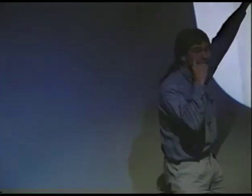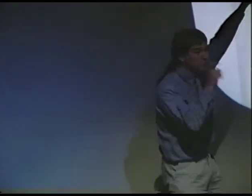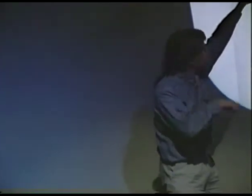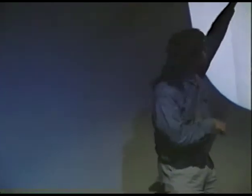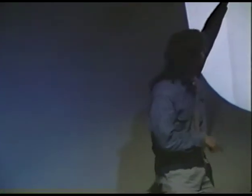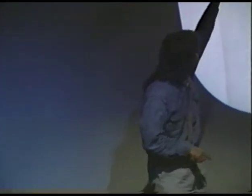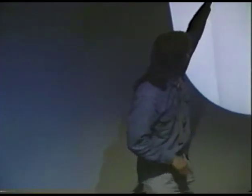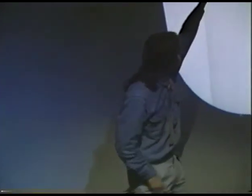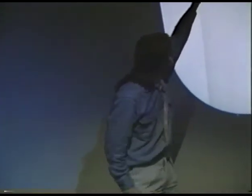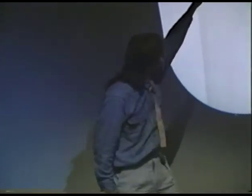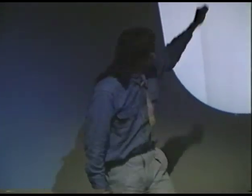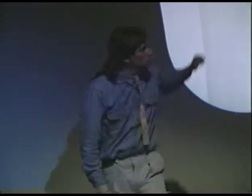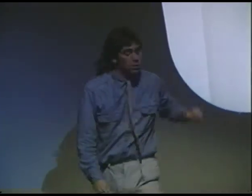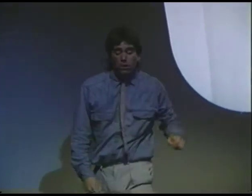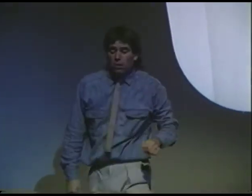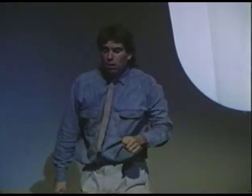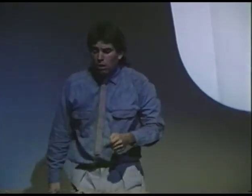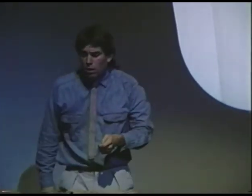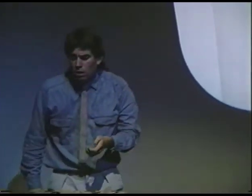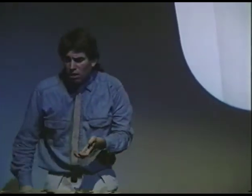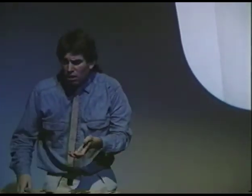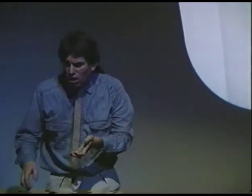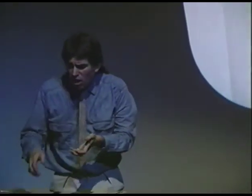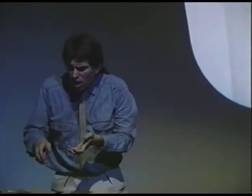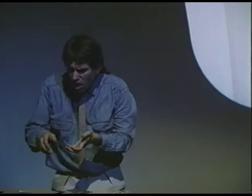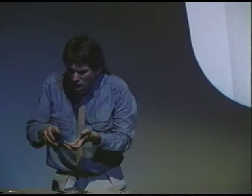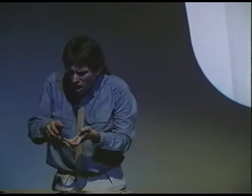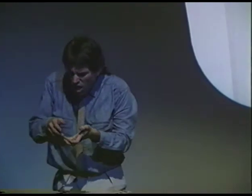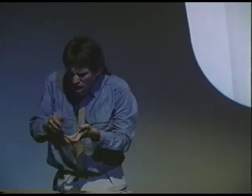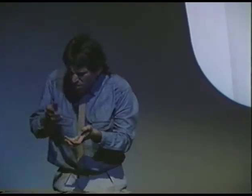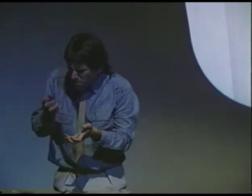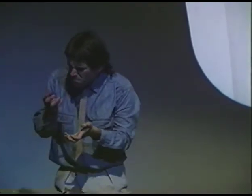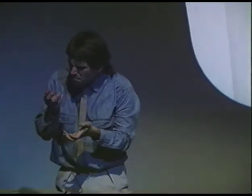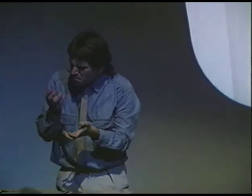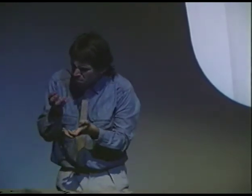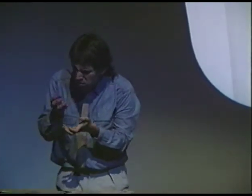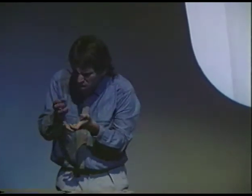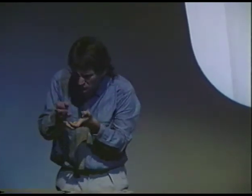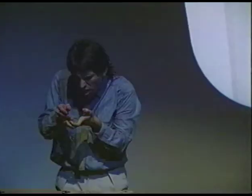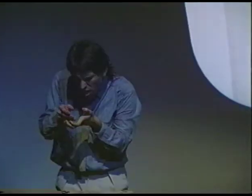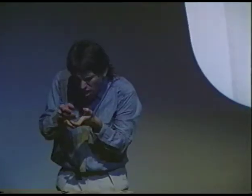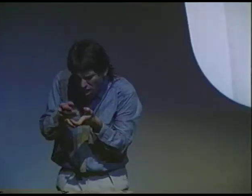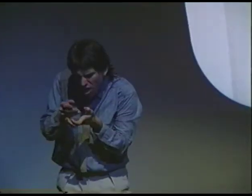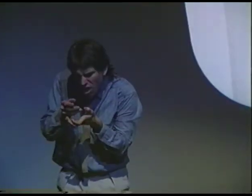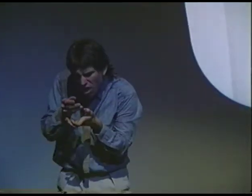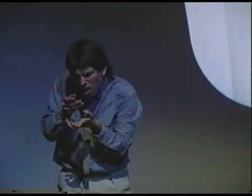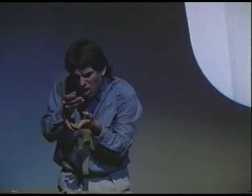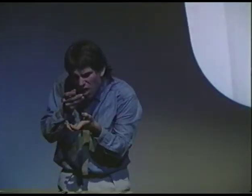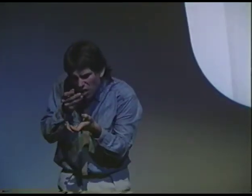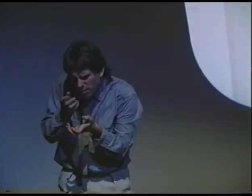How about eat? She has to use her rot to eat. Sh he to use her rotten, leper fingers.